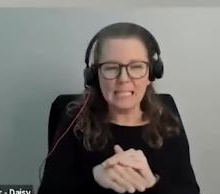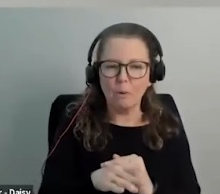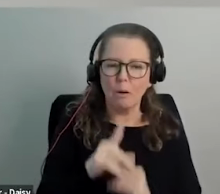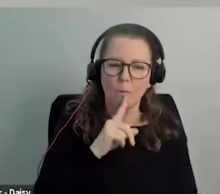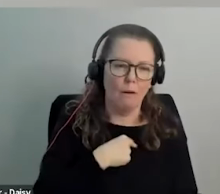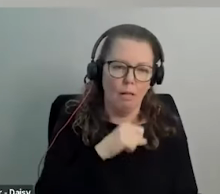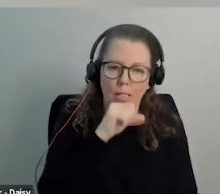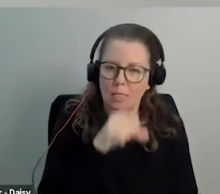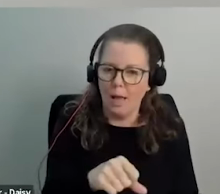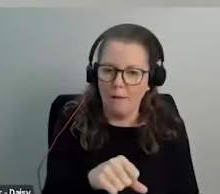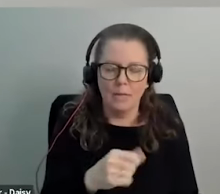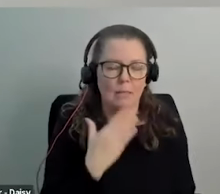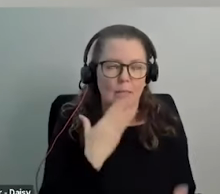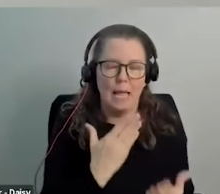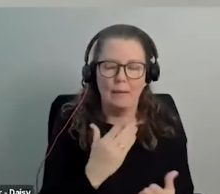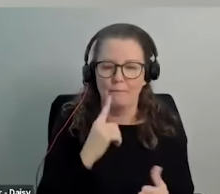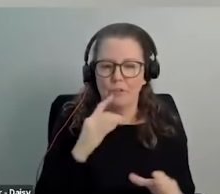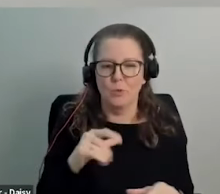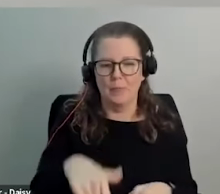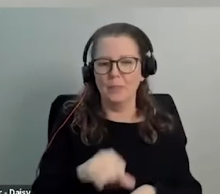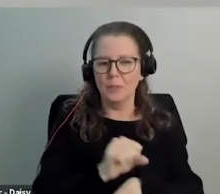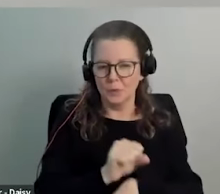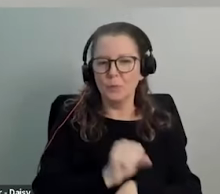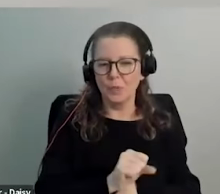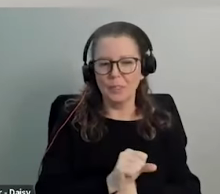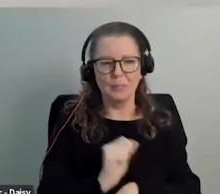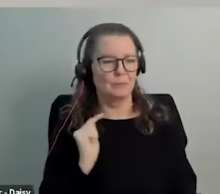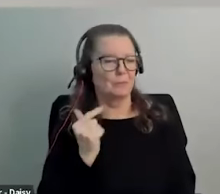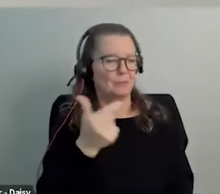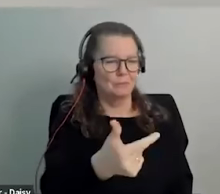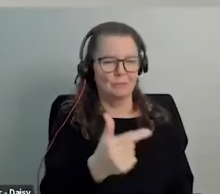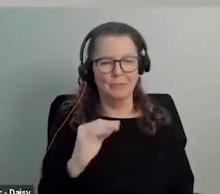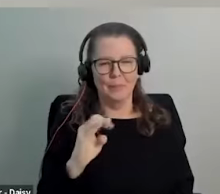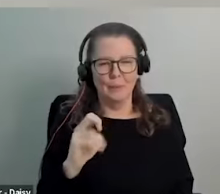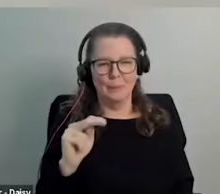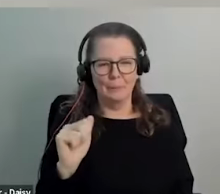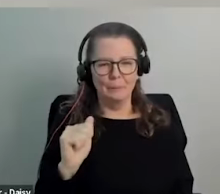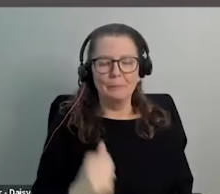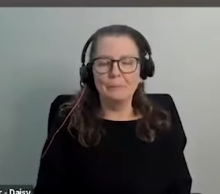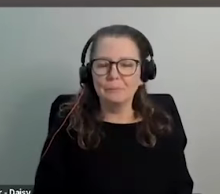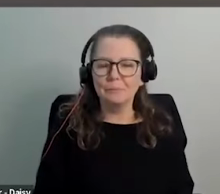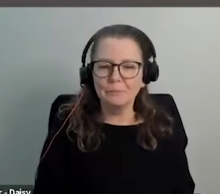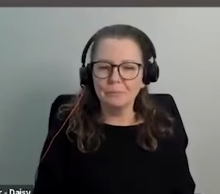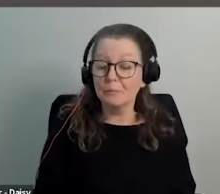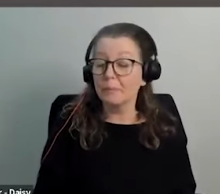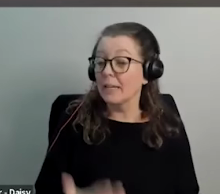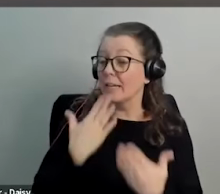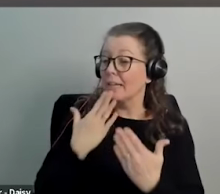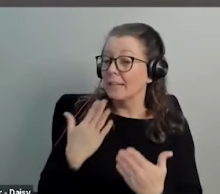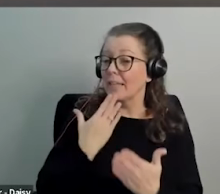and feel grateful to be able to do the work. Back to you, Meena. Thank you so much for sharing, Laura.